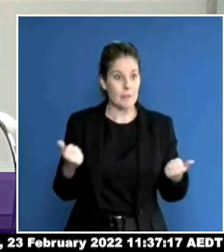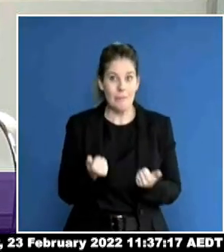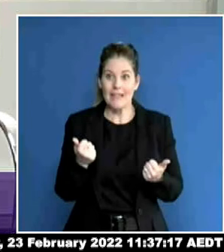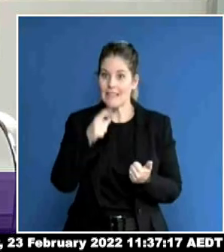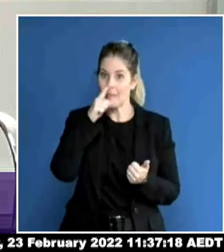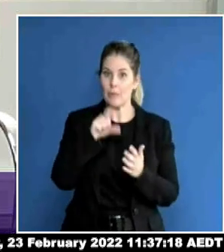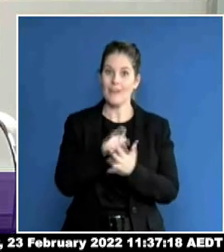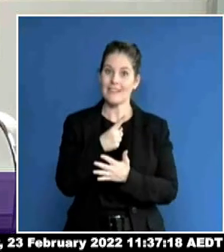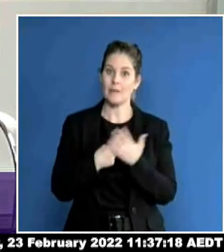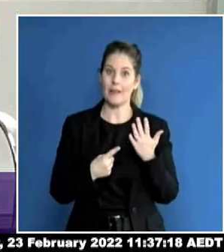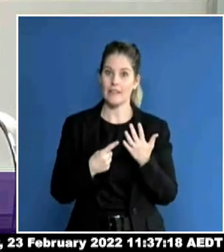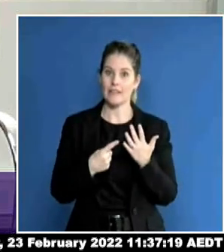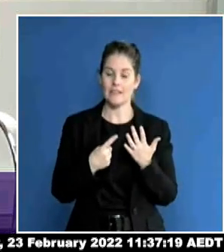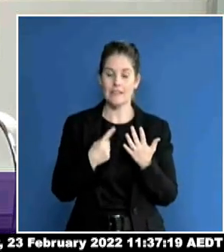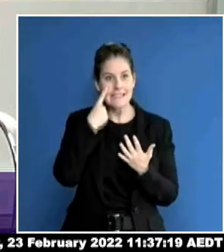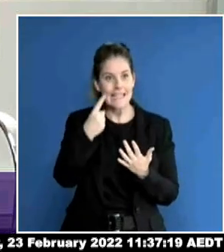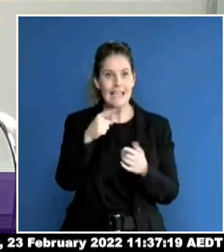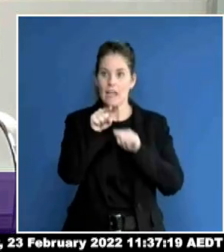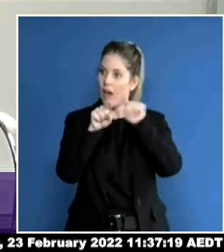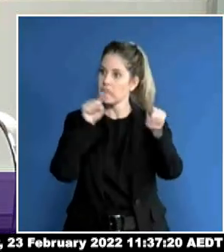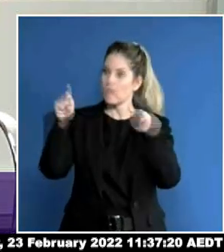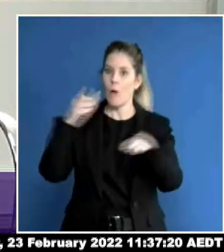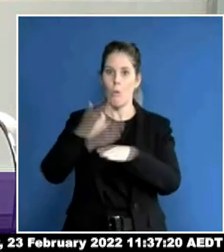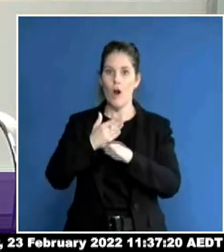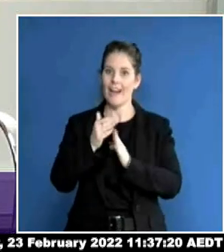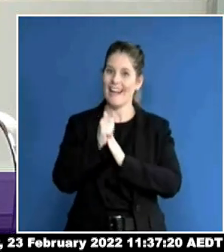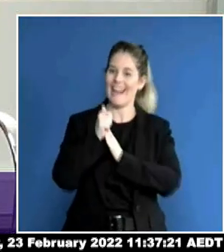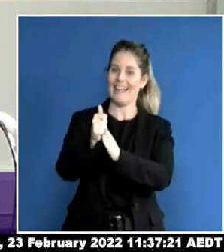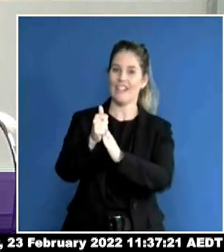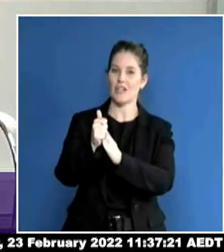makes it hard for disabled people to - young people find a place in that work.